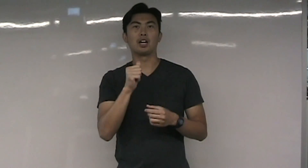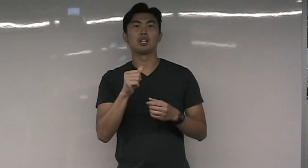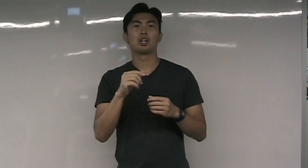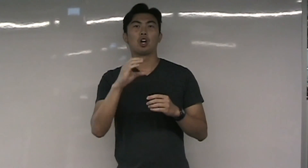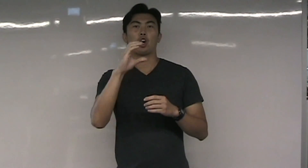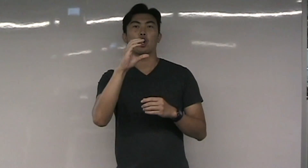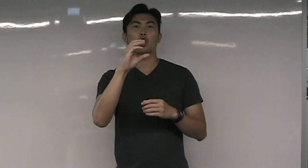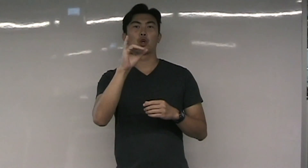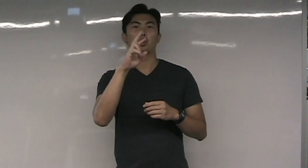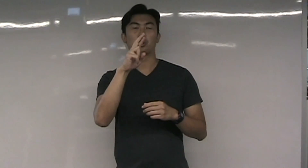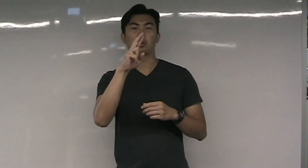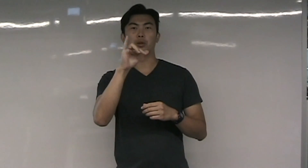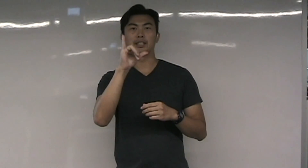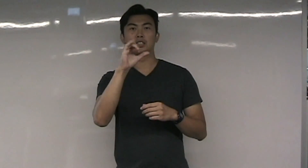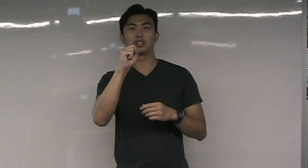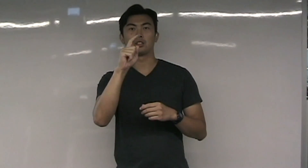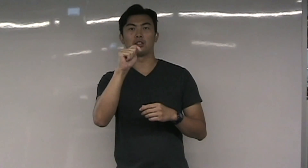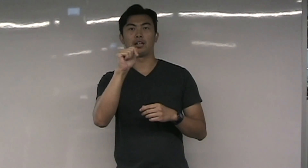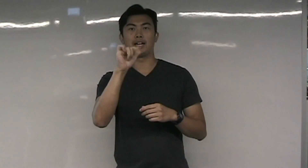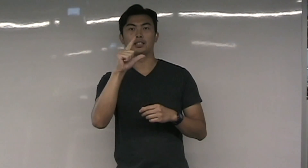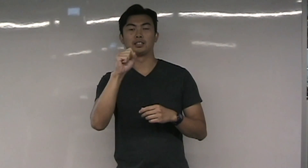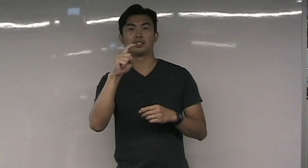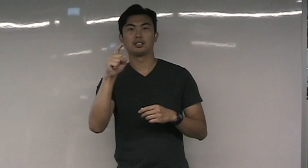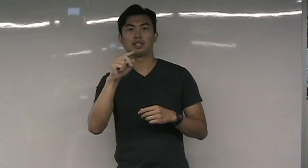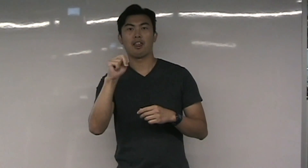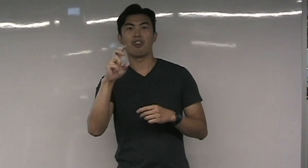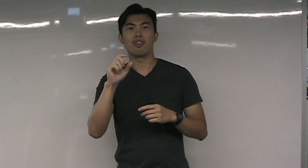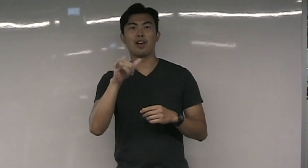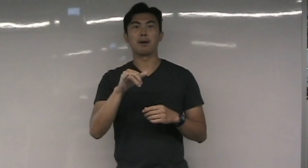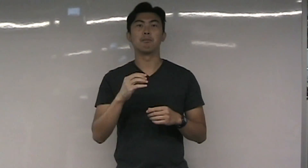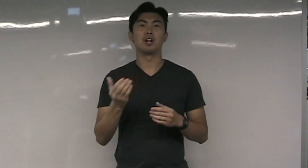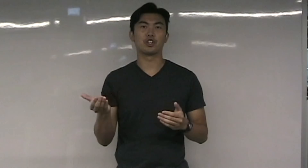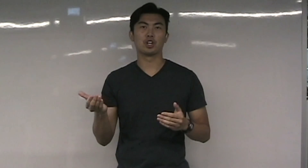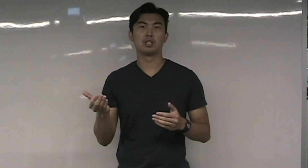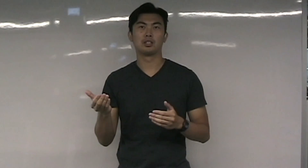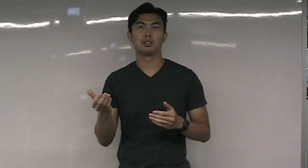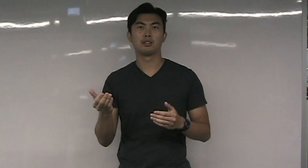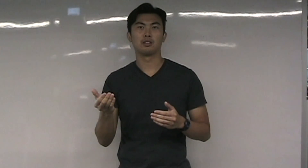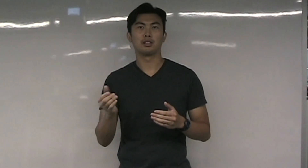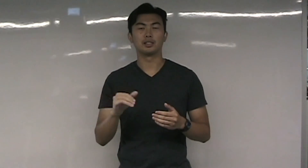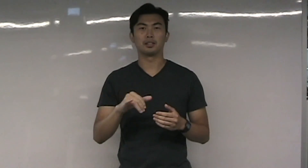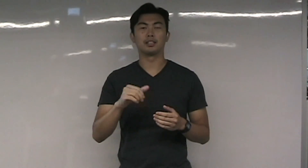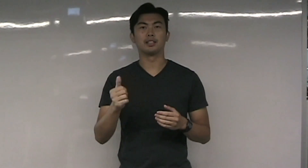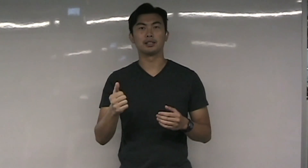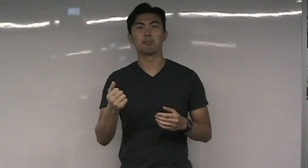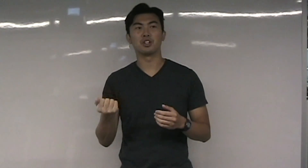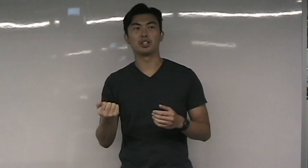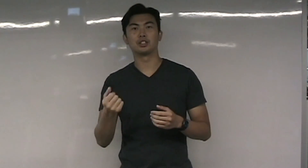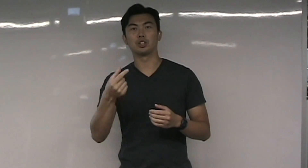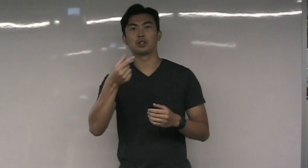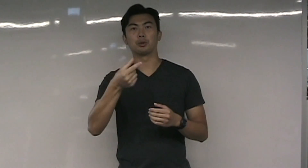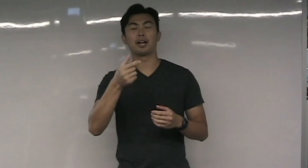The fiber is not cross-linked well during the glutaraldehyde exposure.